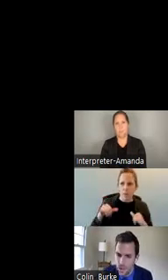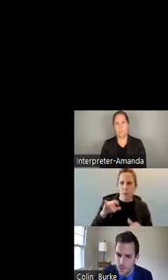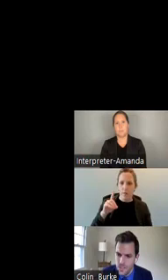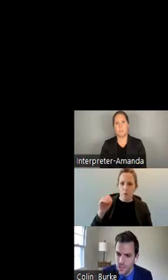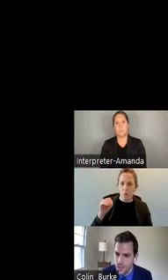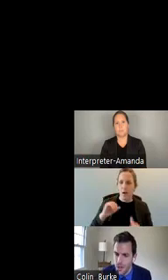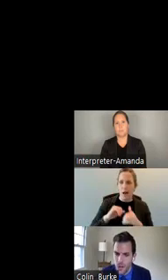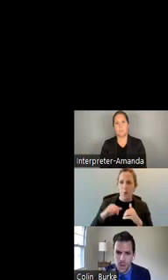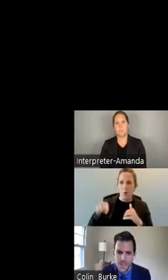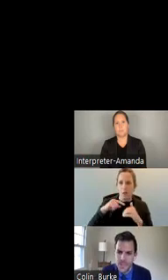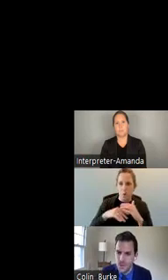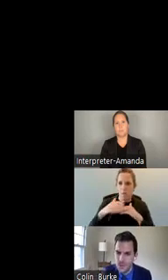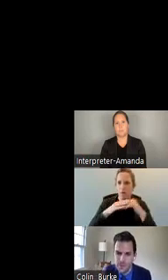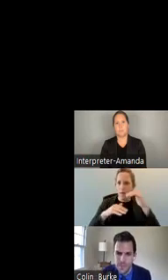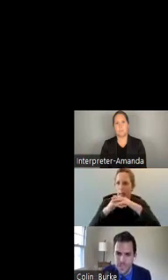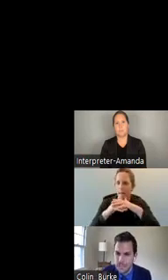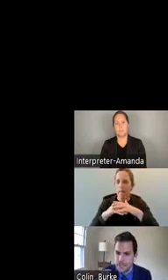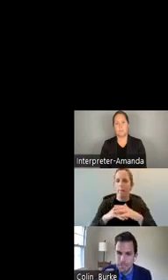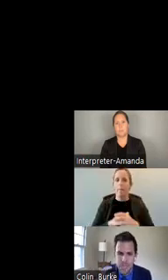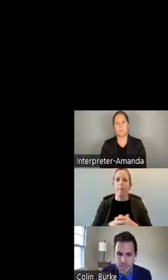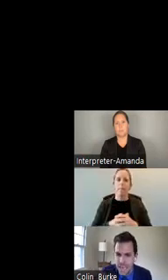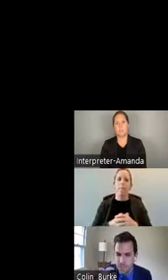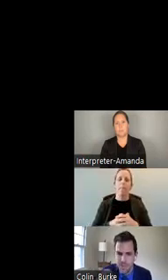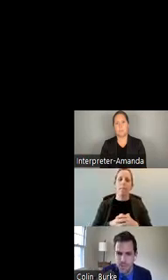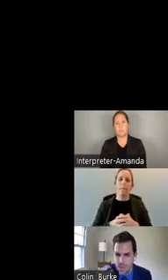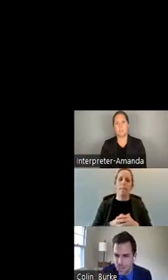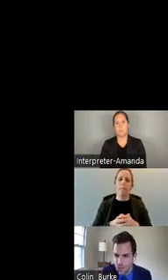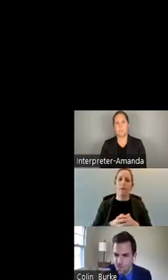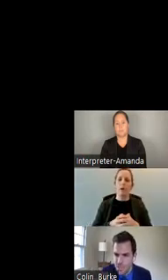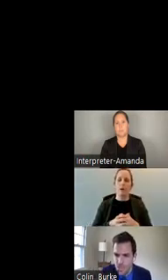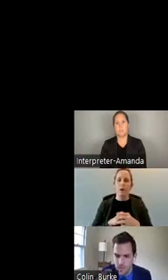overlap with each other what's these sort of can we get a bit of a three-dimensional feel